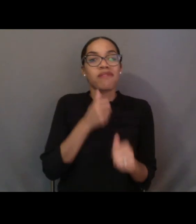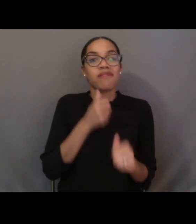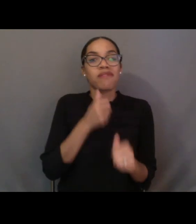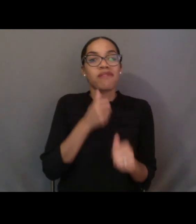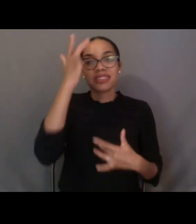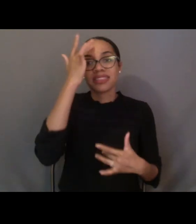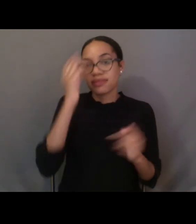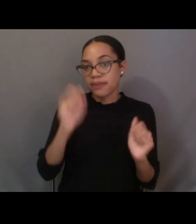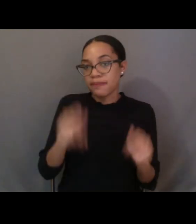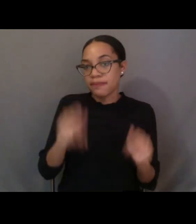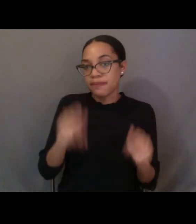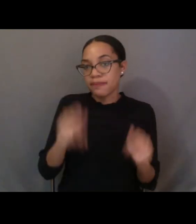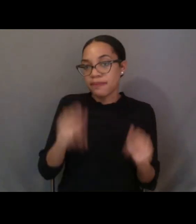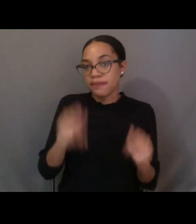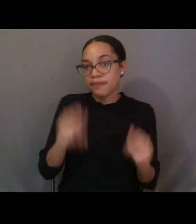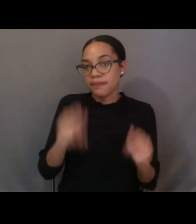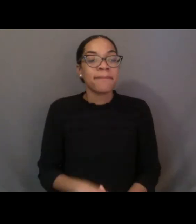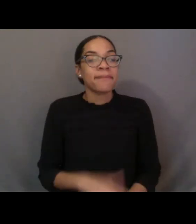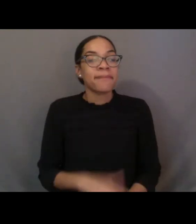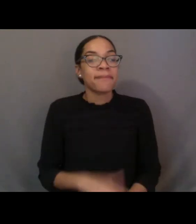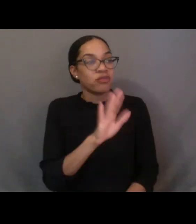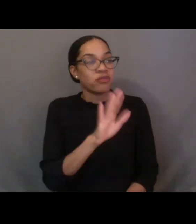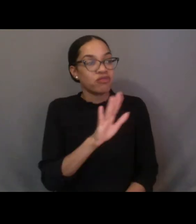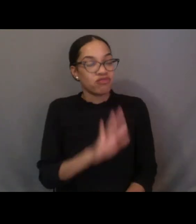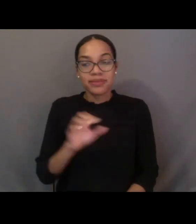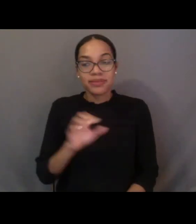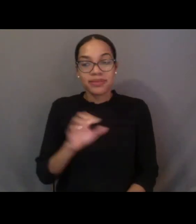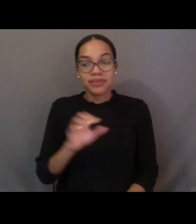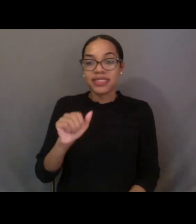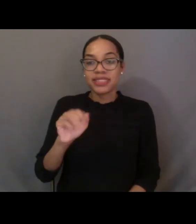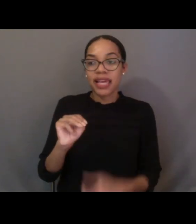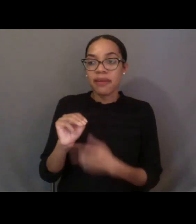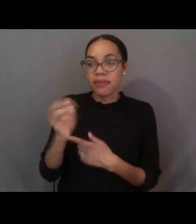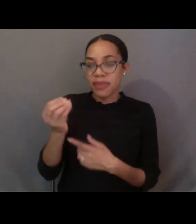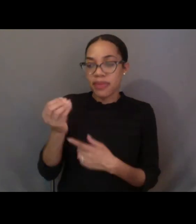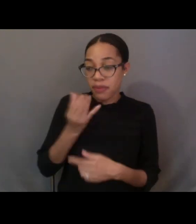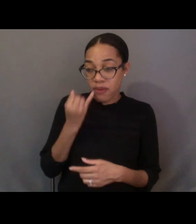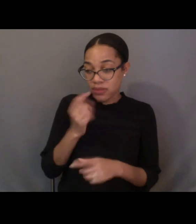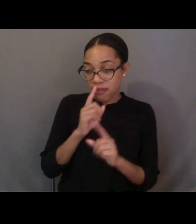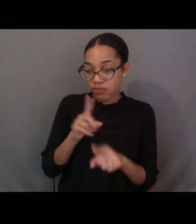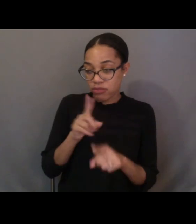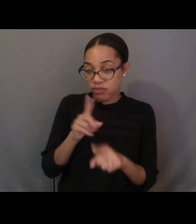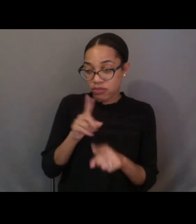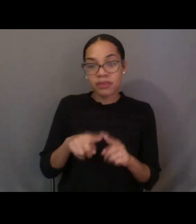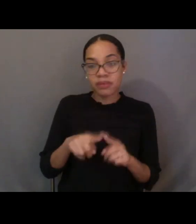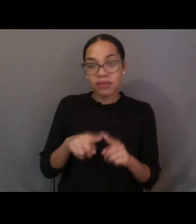[Grace] Great. So Sam, let me know if that did not answer your question. But Sam was asking similar about how do we not eat